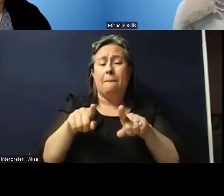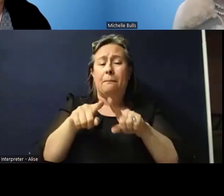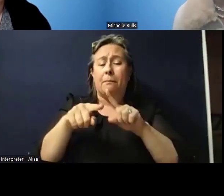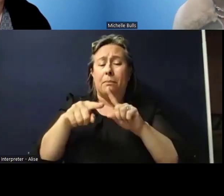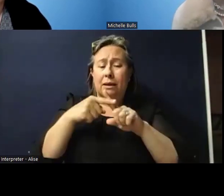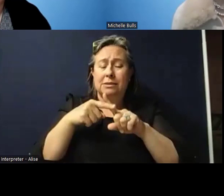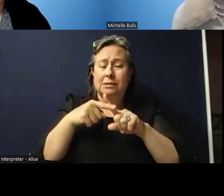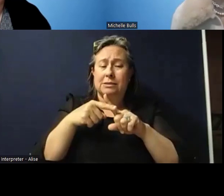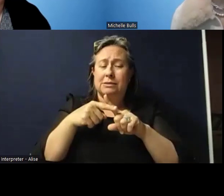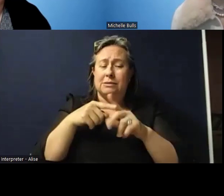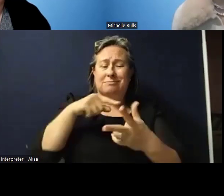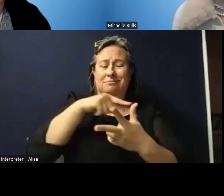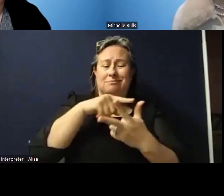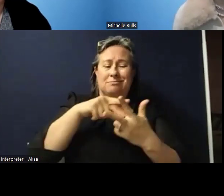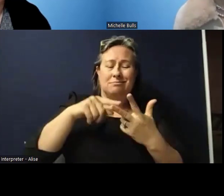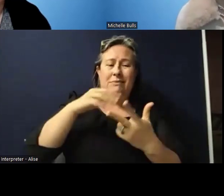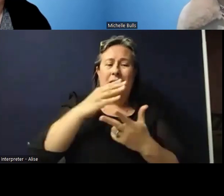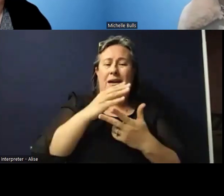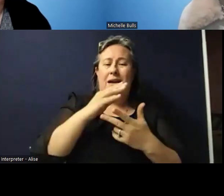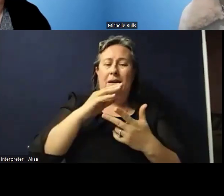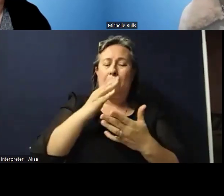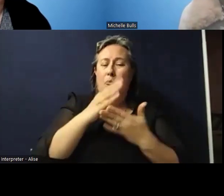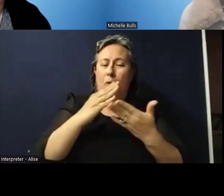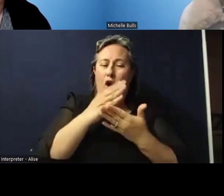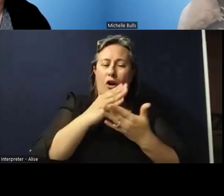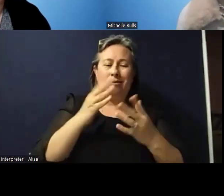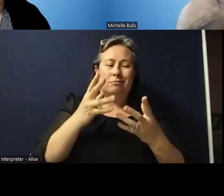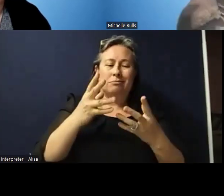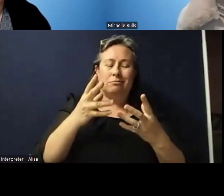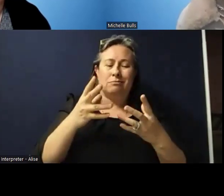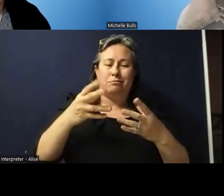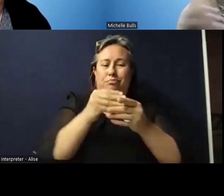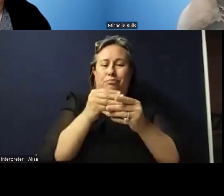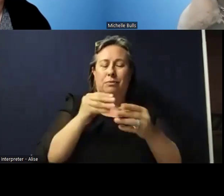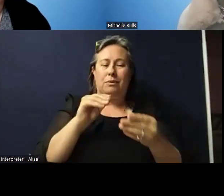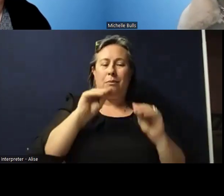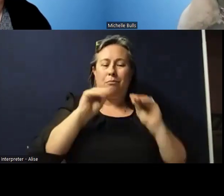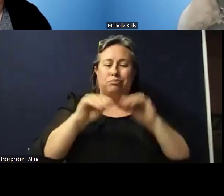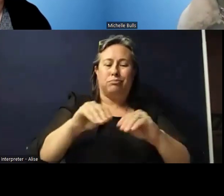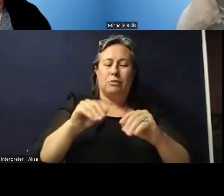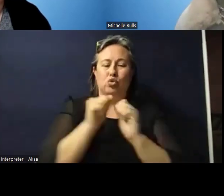and the design that the ICs have put together for the programmatic outcomes.